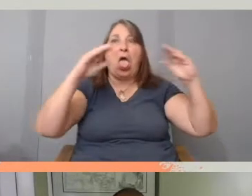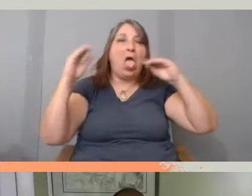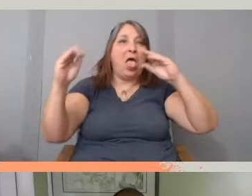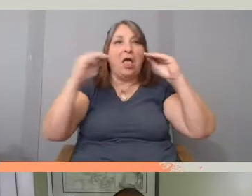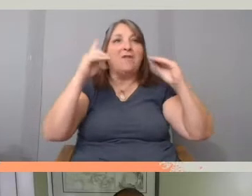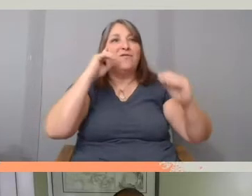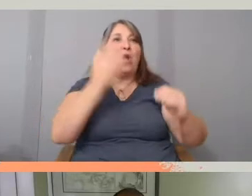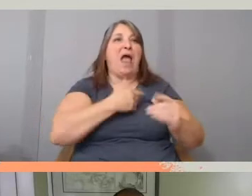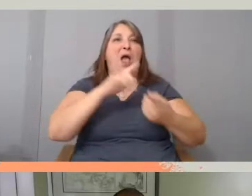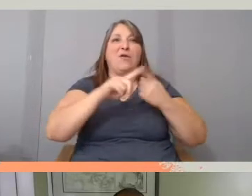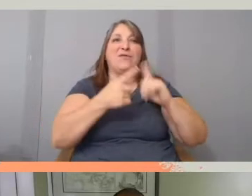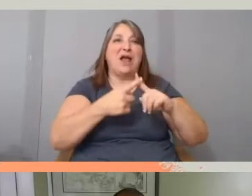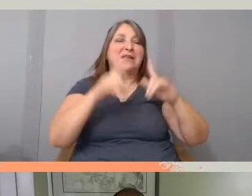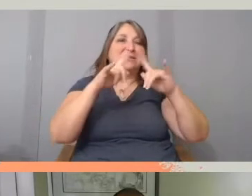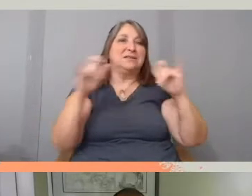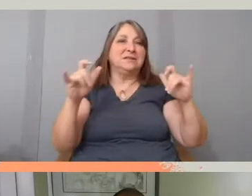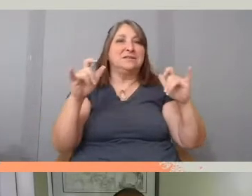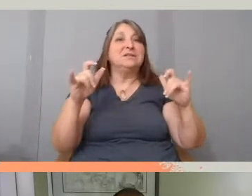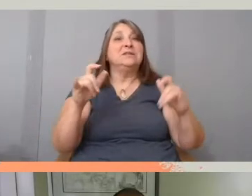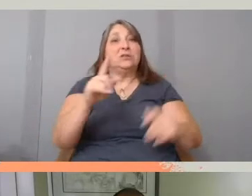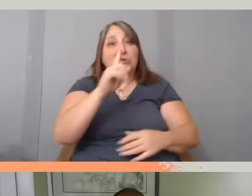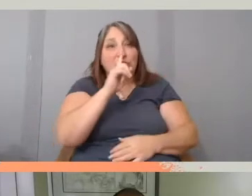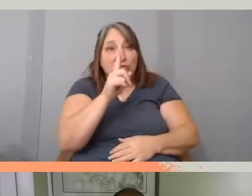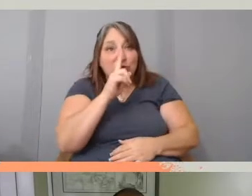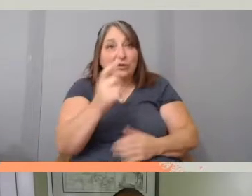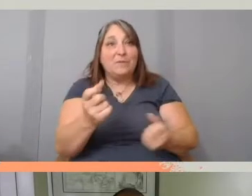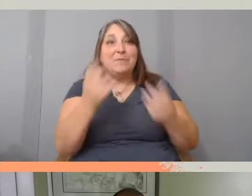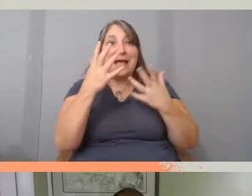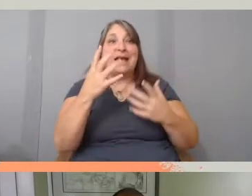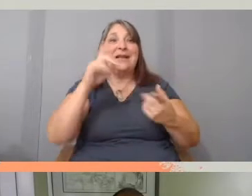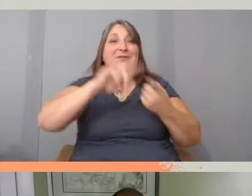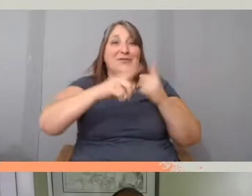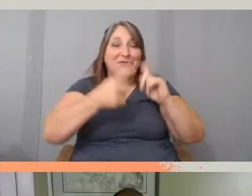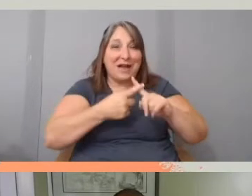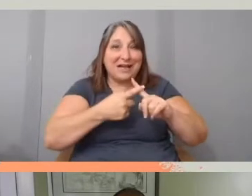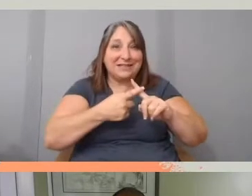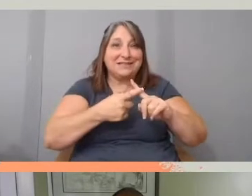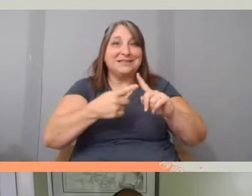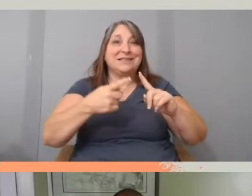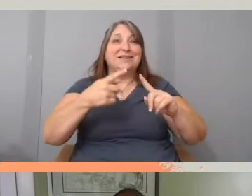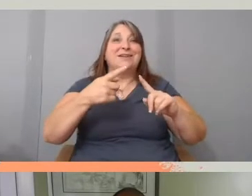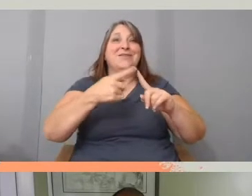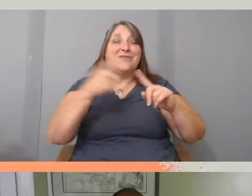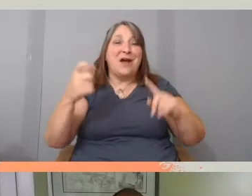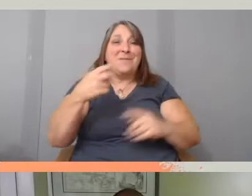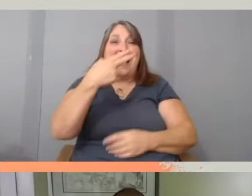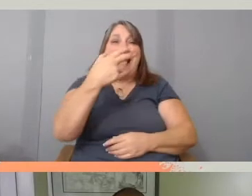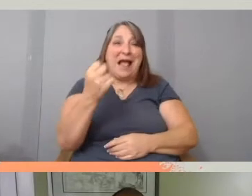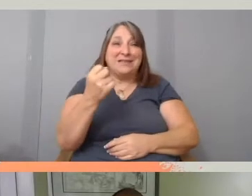You know, granted, you know, a lot of Ellen's friends from high school are Syrians, so we, of course, you know, screen it for them.